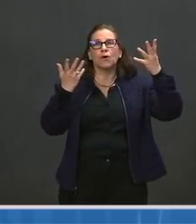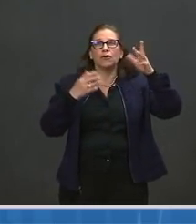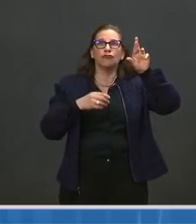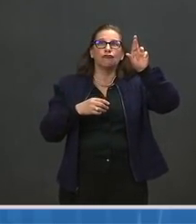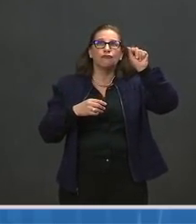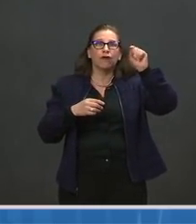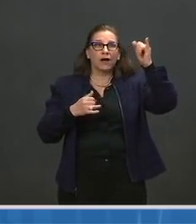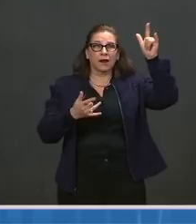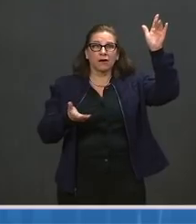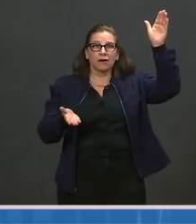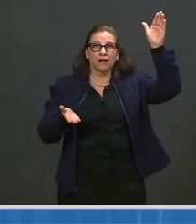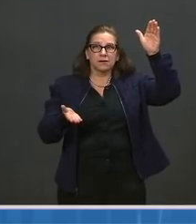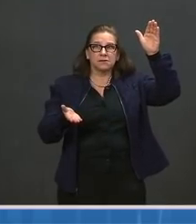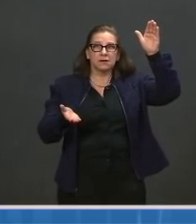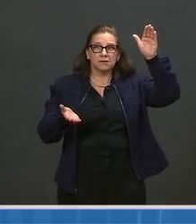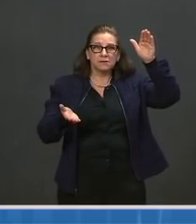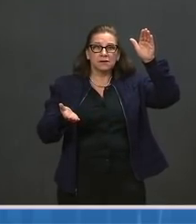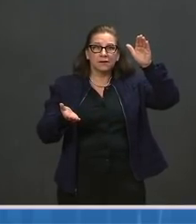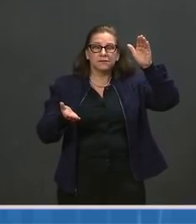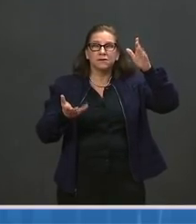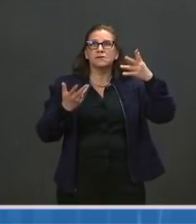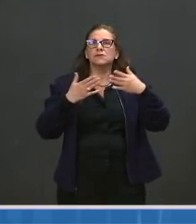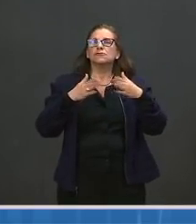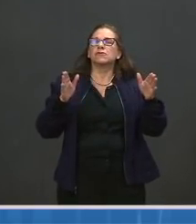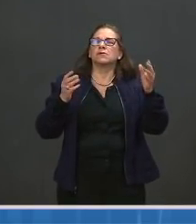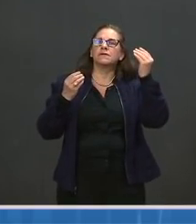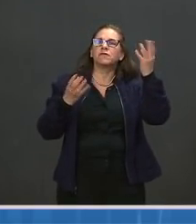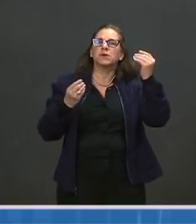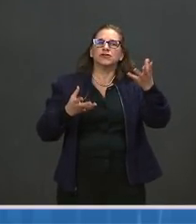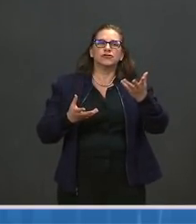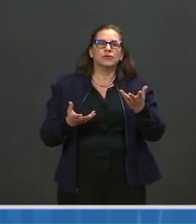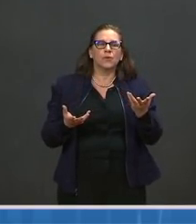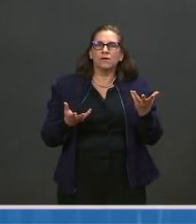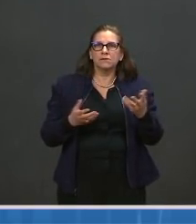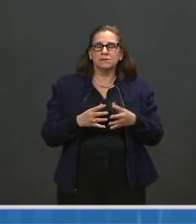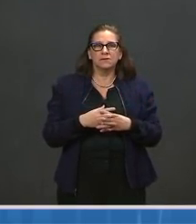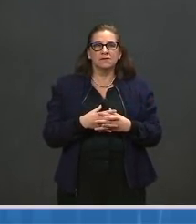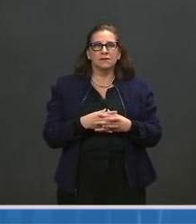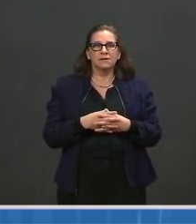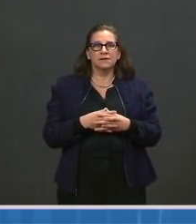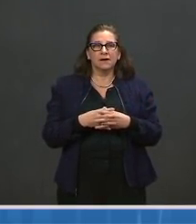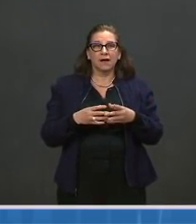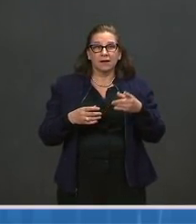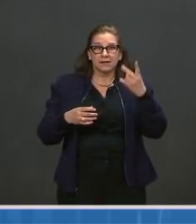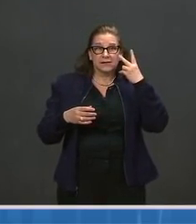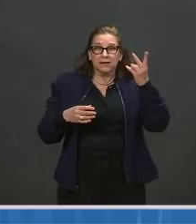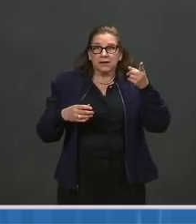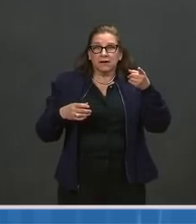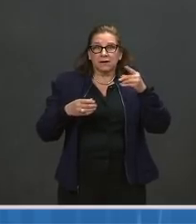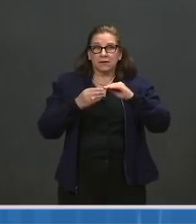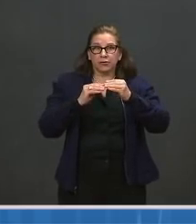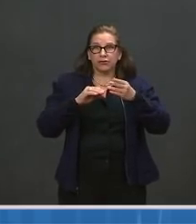with continuing, you know, relatively high case numbers? And does that communicate your message about vaccination